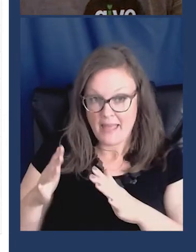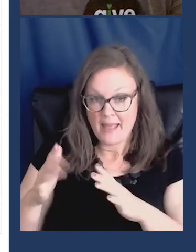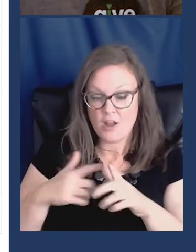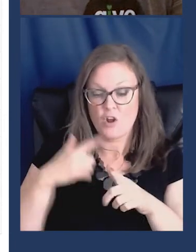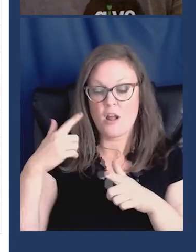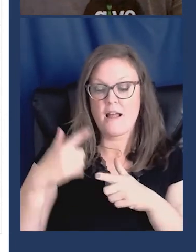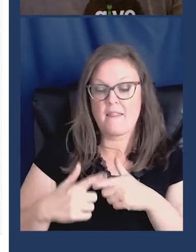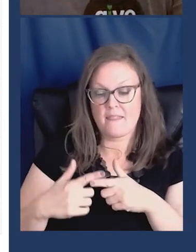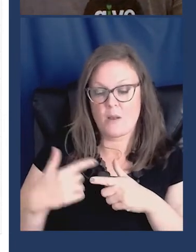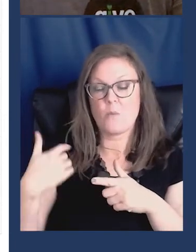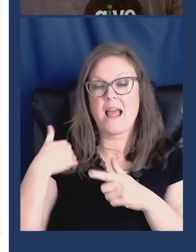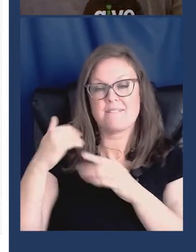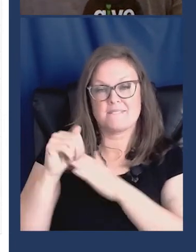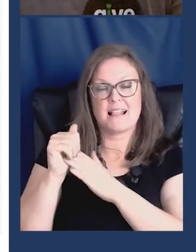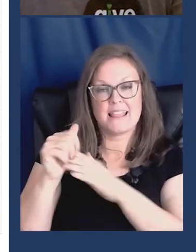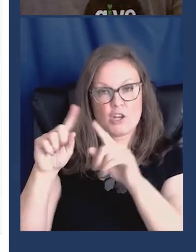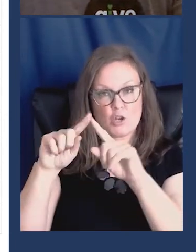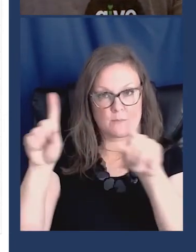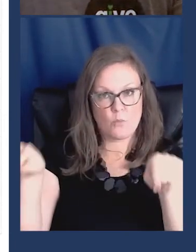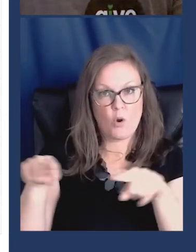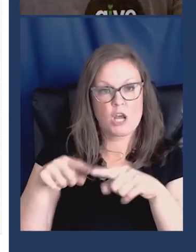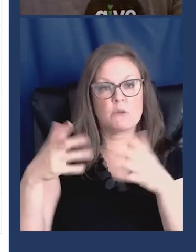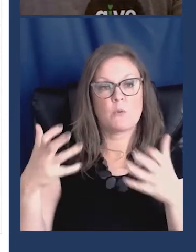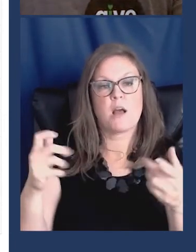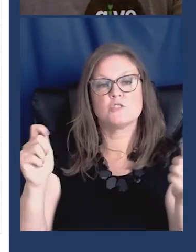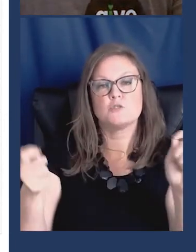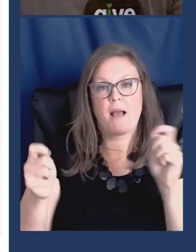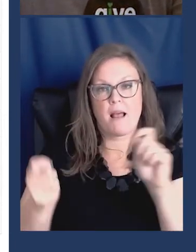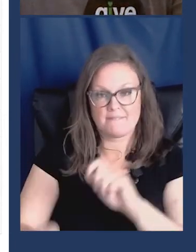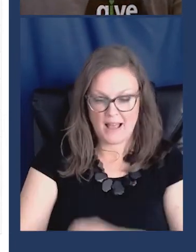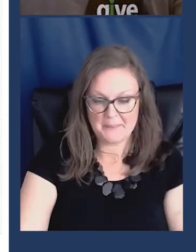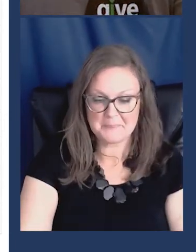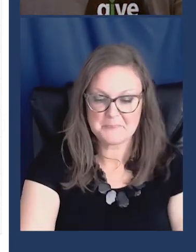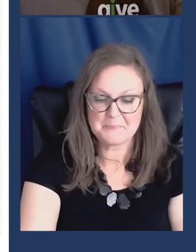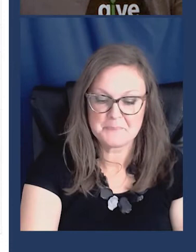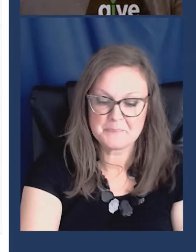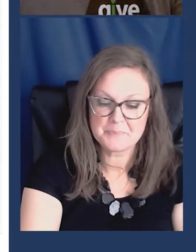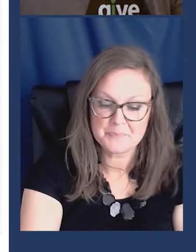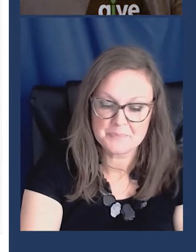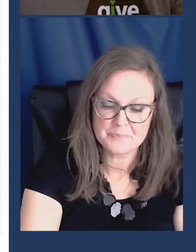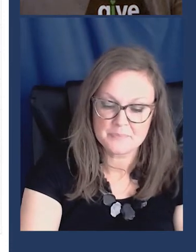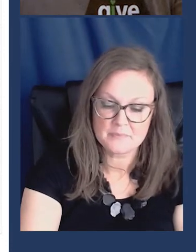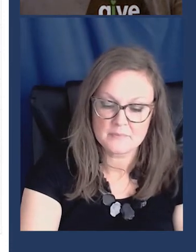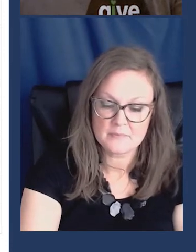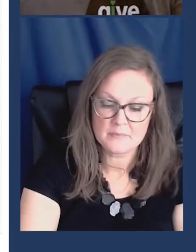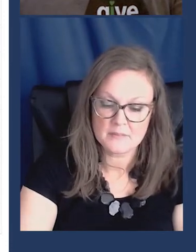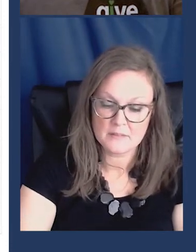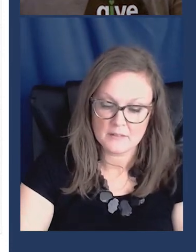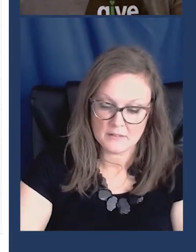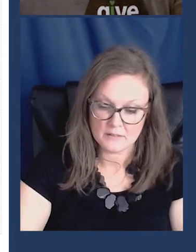a leaderboard that we want to modify. So we've got to